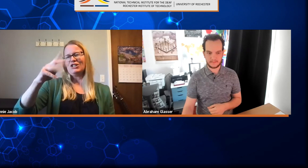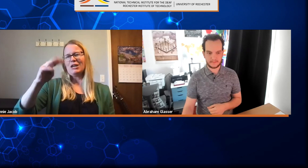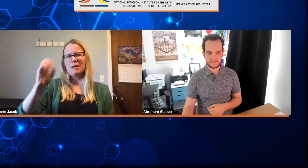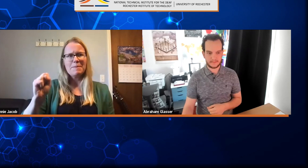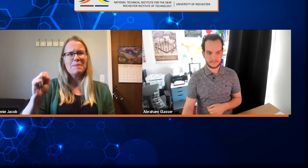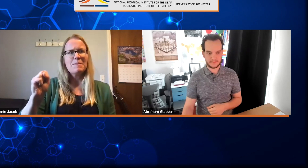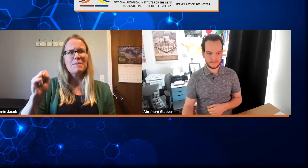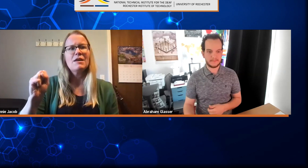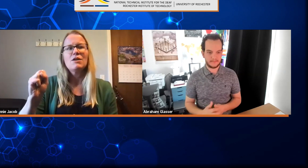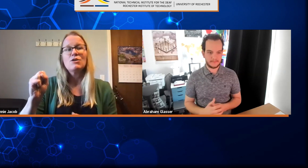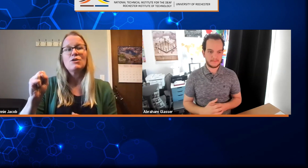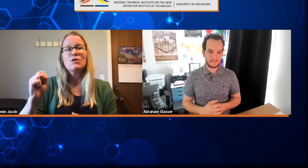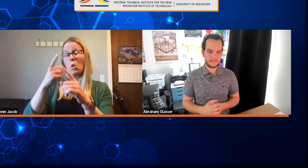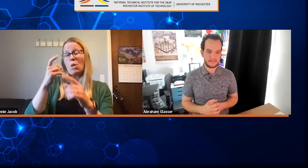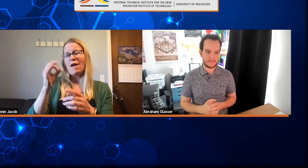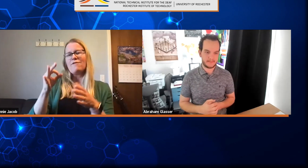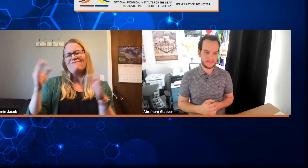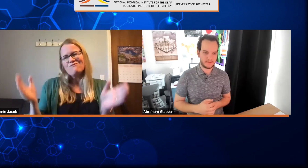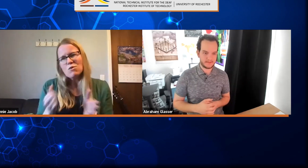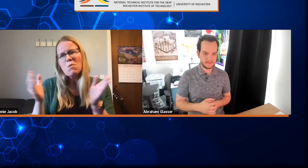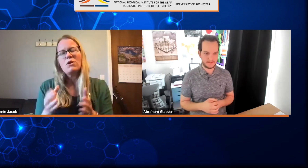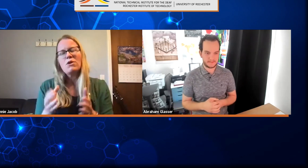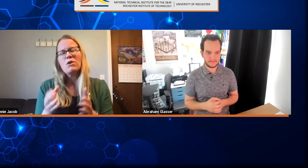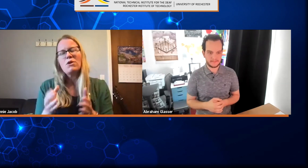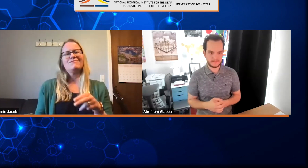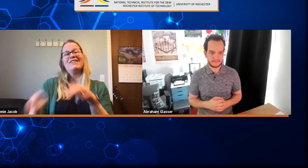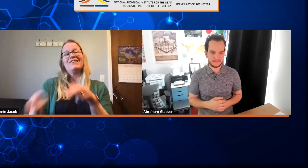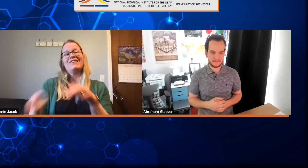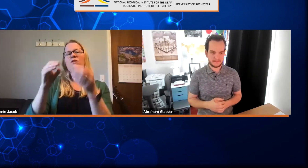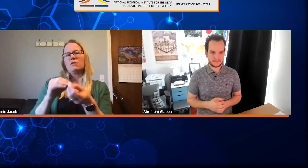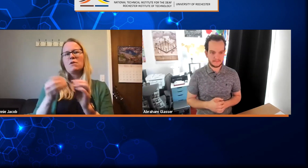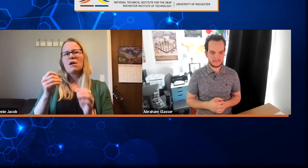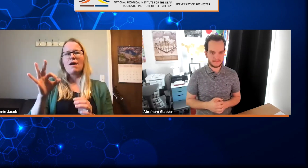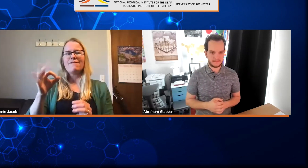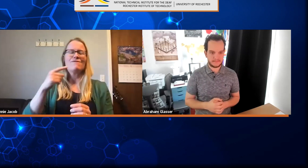of promoting and increasing the number of Deaf scientists.